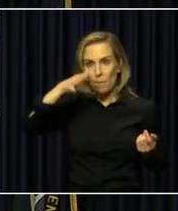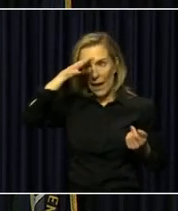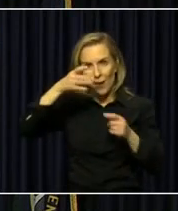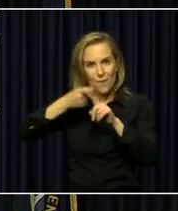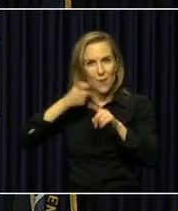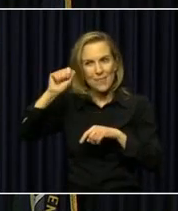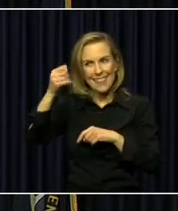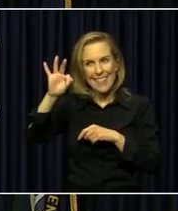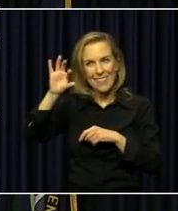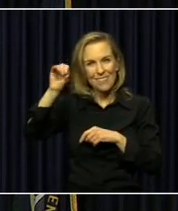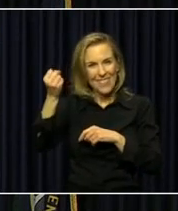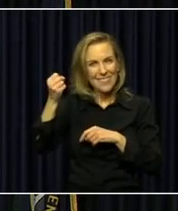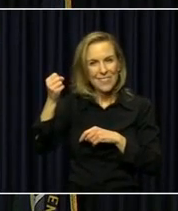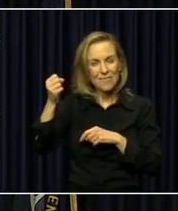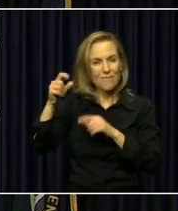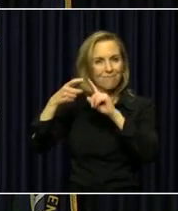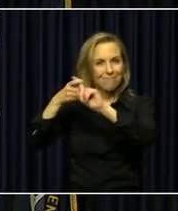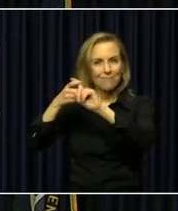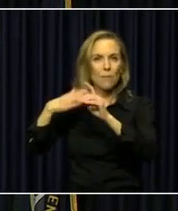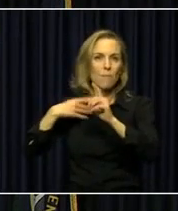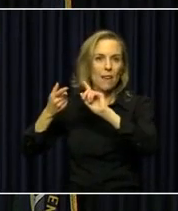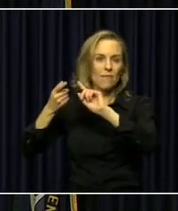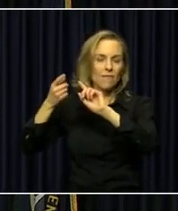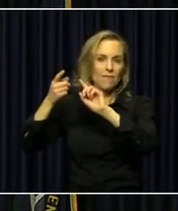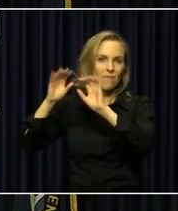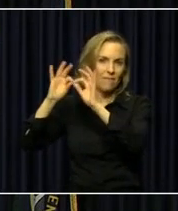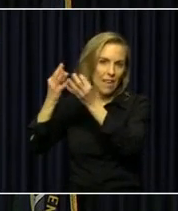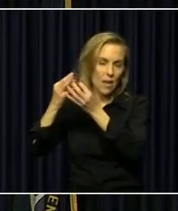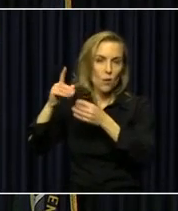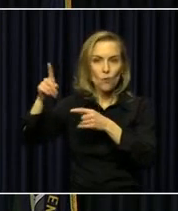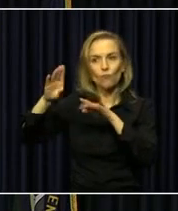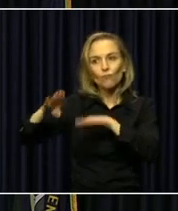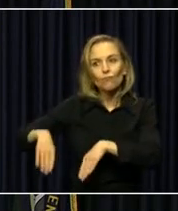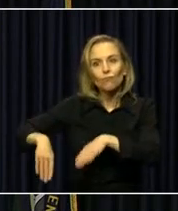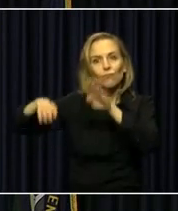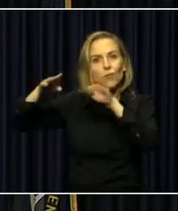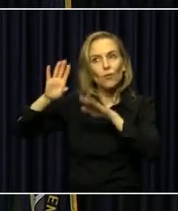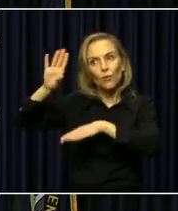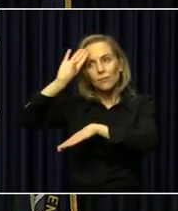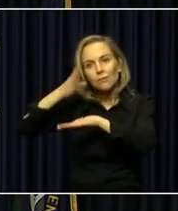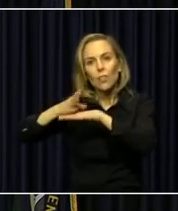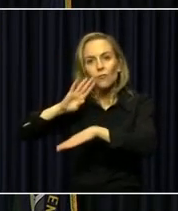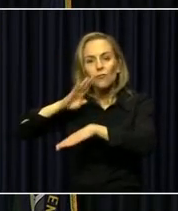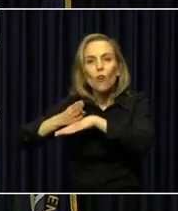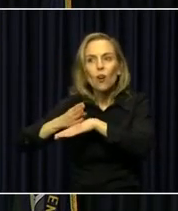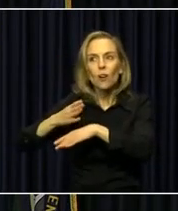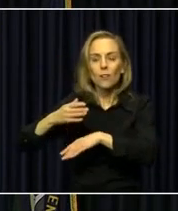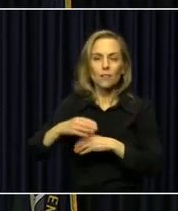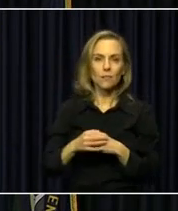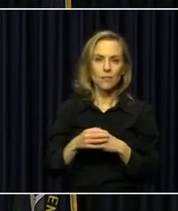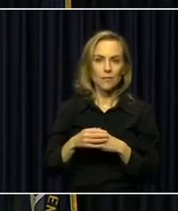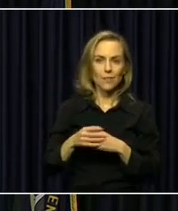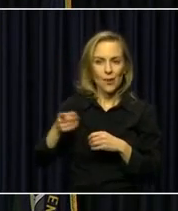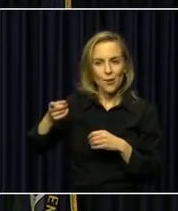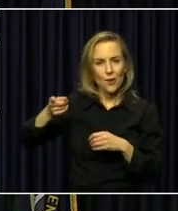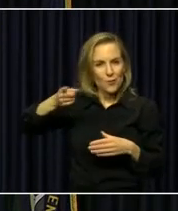OF THE RESPECTER GENERAL WHEN THEY HAVE TO GO INTO FACILITIES, THEY FOCUS ON INFECTION CONTROL. INSPECTOR GENERAL.